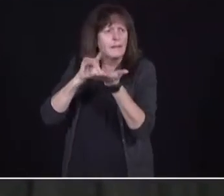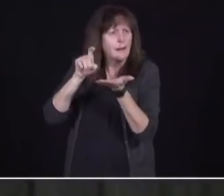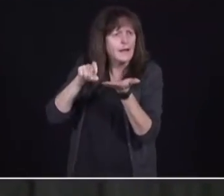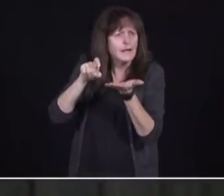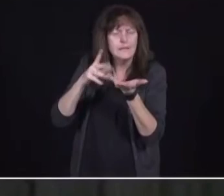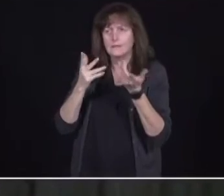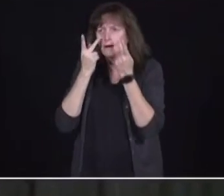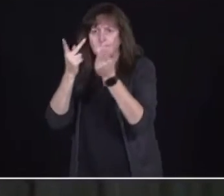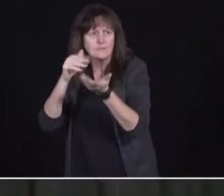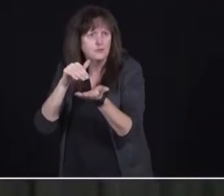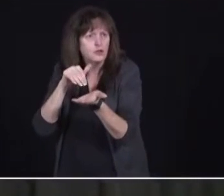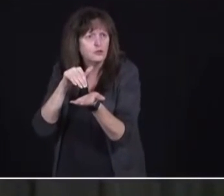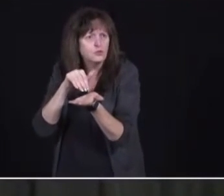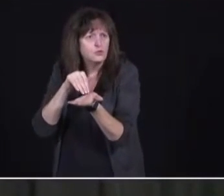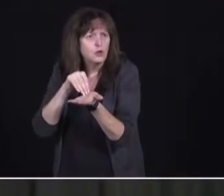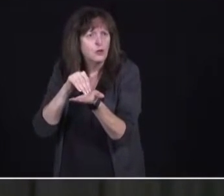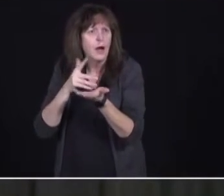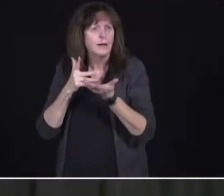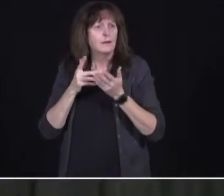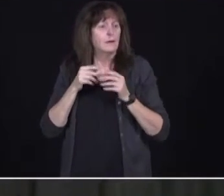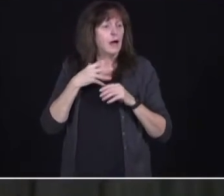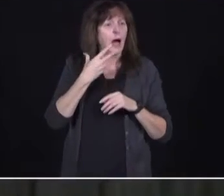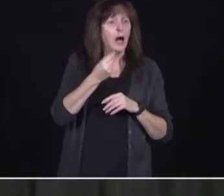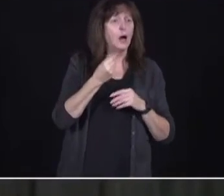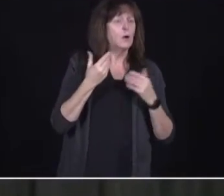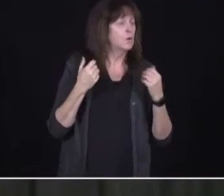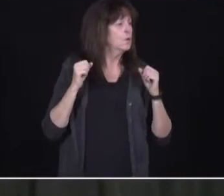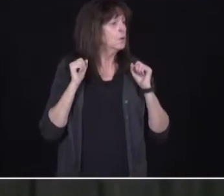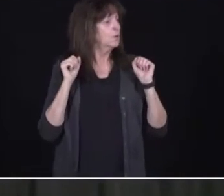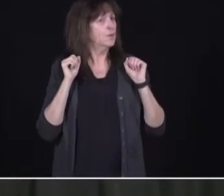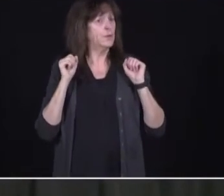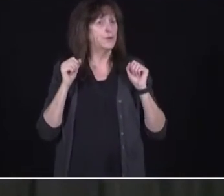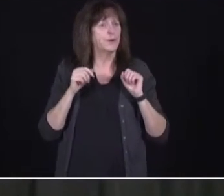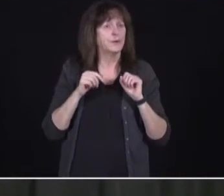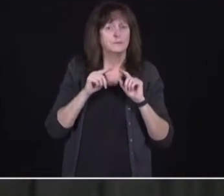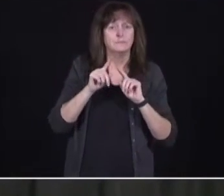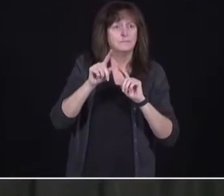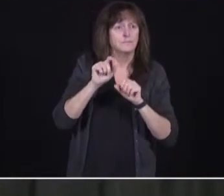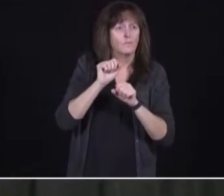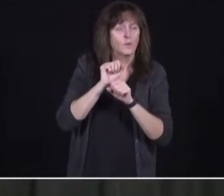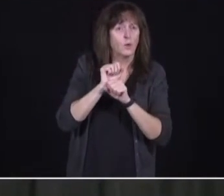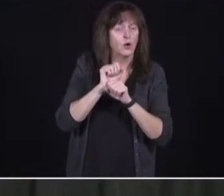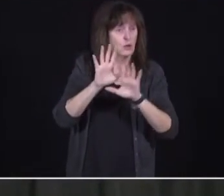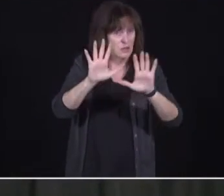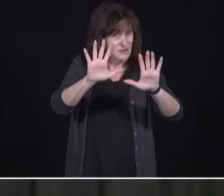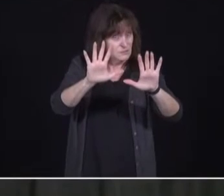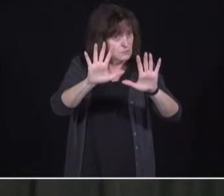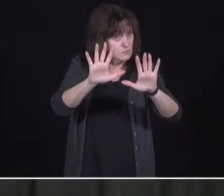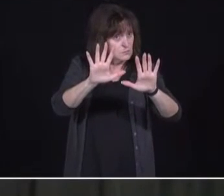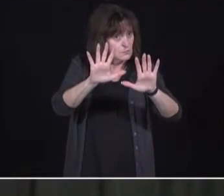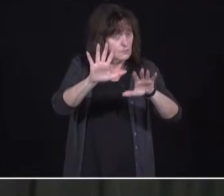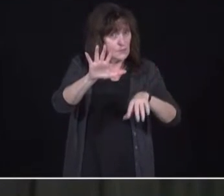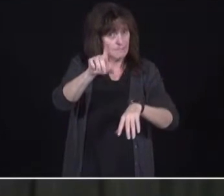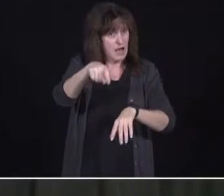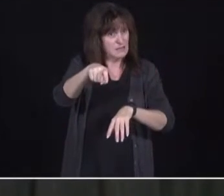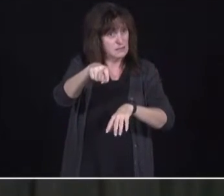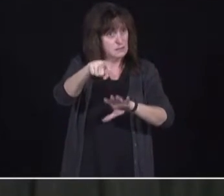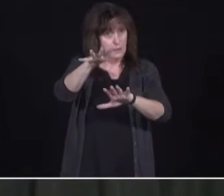exercise, going to work, you must -- you must -- I will repeat that, stay home. It's the law.